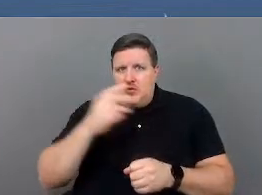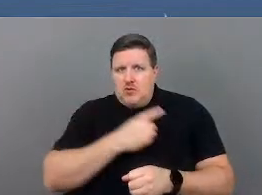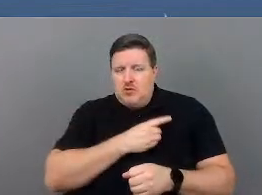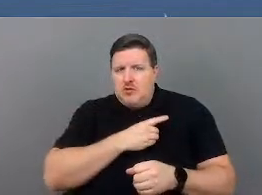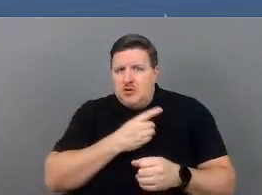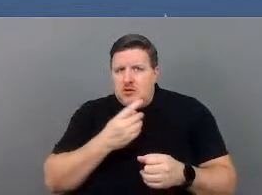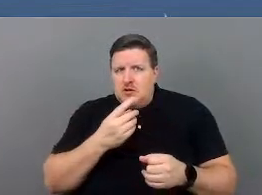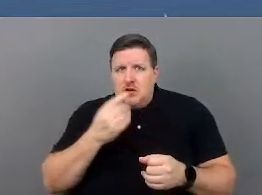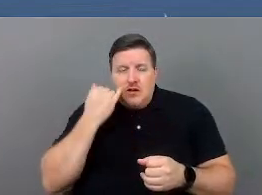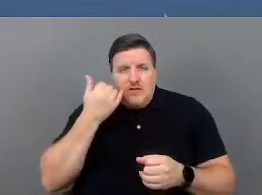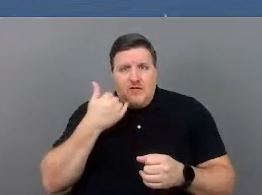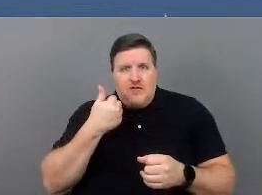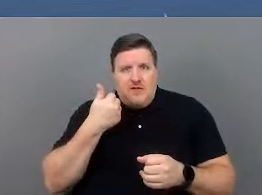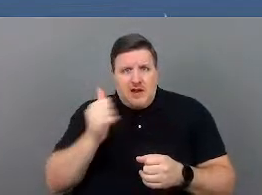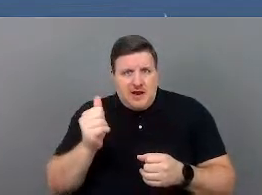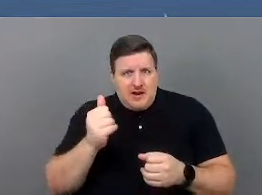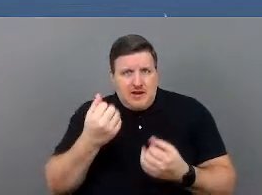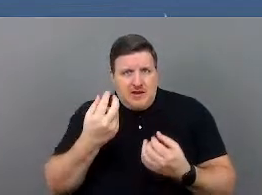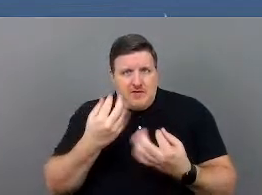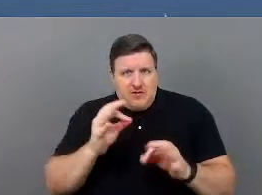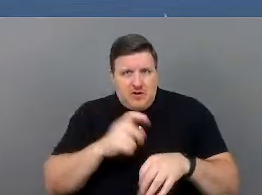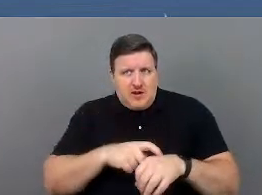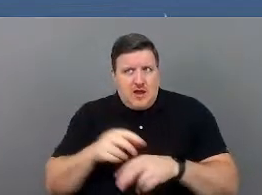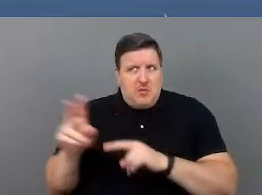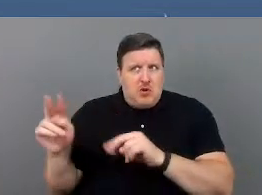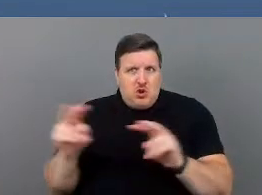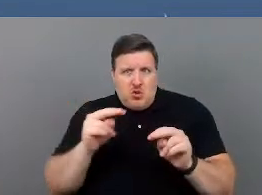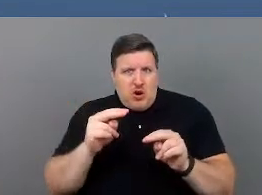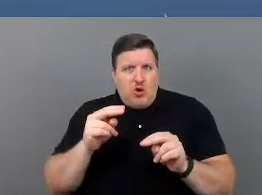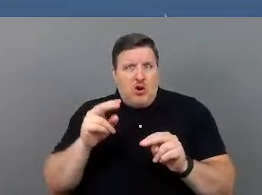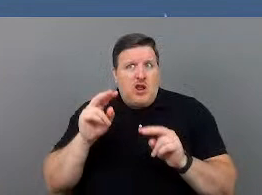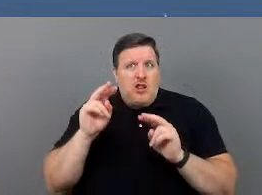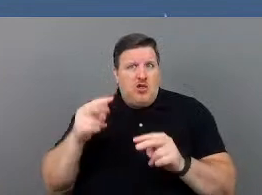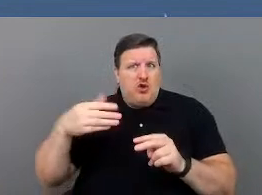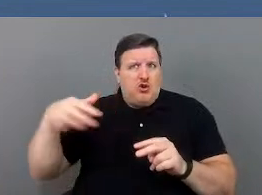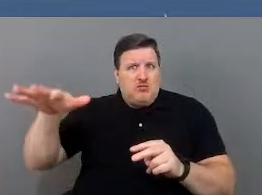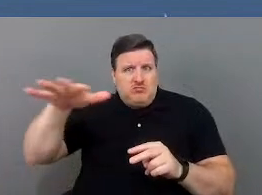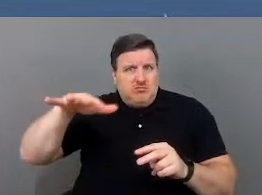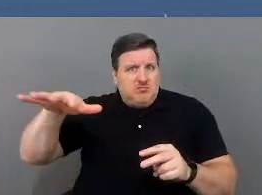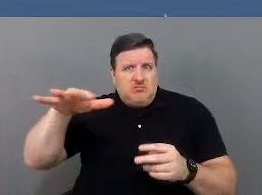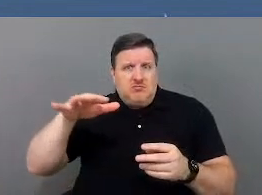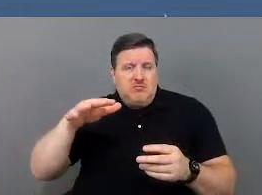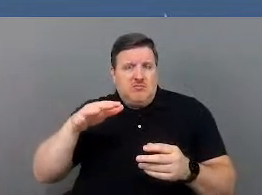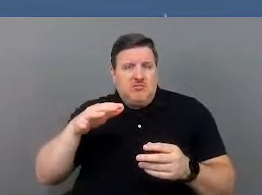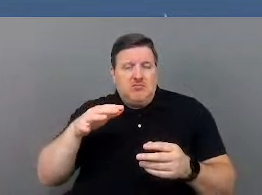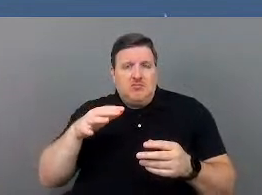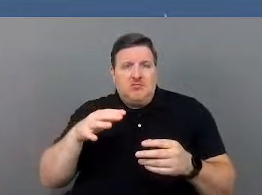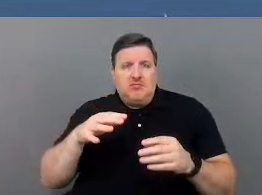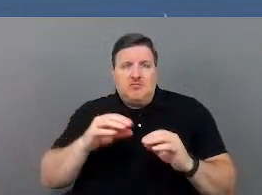THIS INCREASE IN BUDGET IS GOING TO BRING MUCH OF THE SAME AND WILL CONTINUE WHAT'S GOING ON. SO THANK YOU GUYS FOR YOUR TIME.